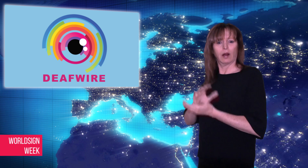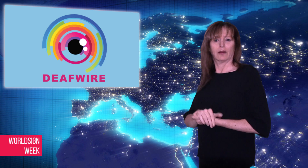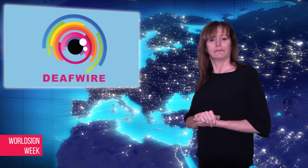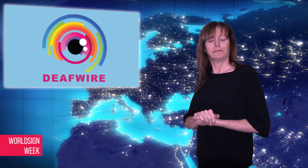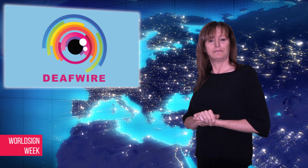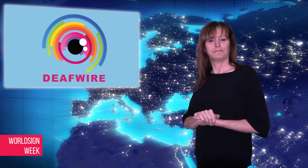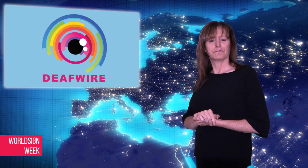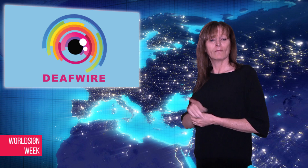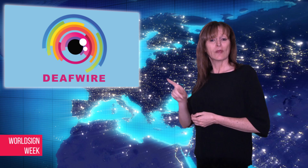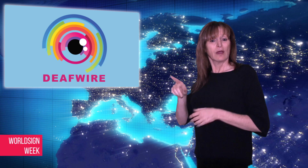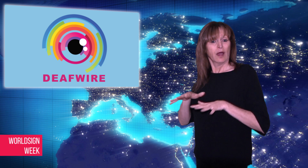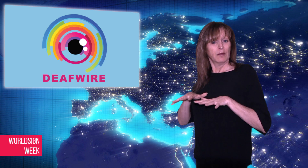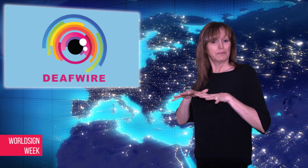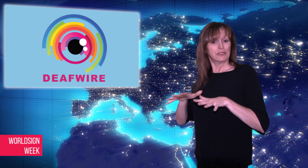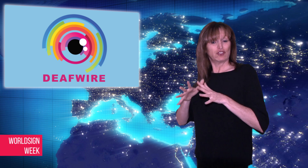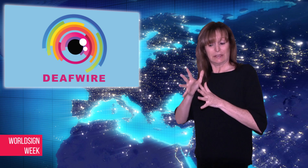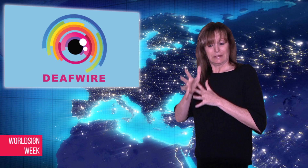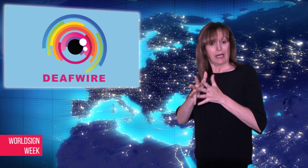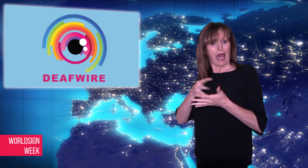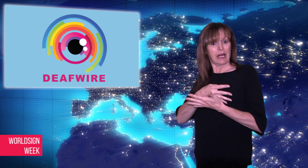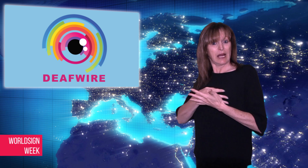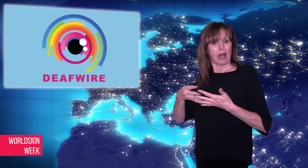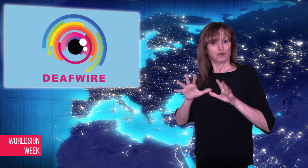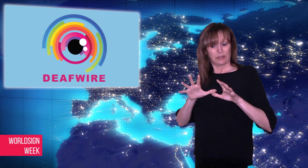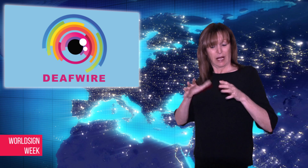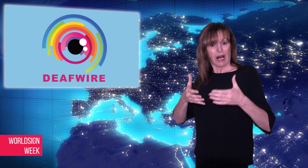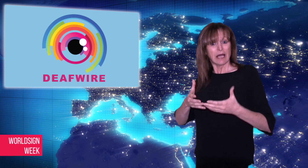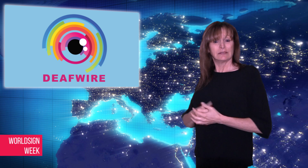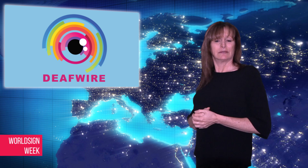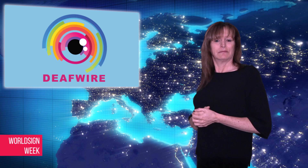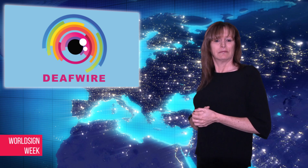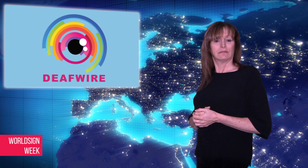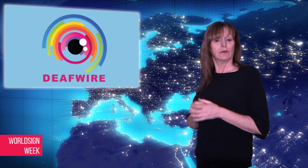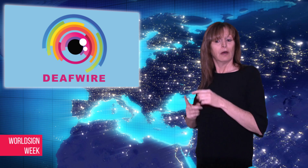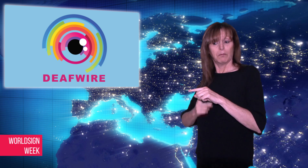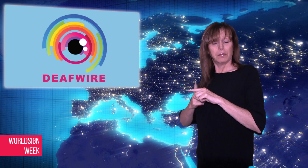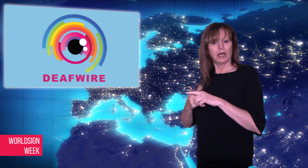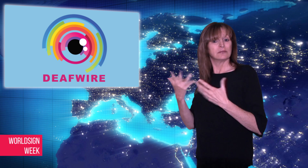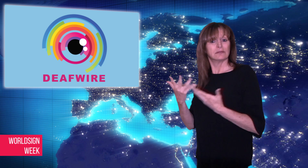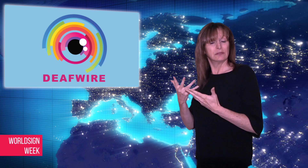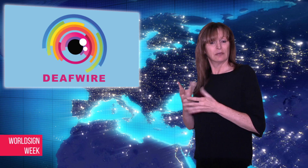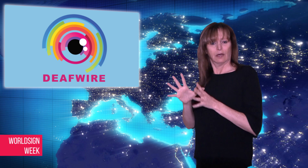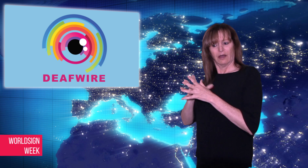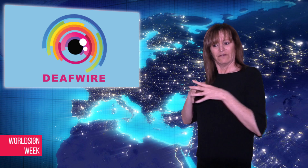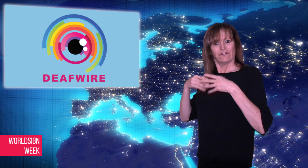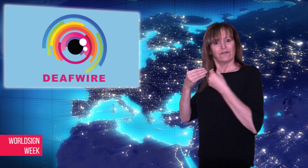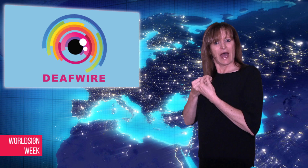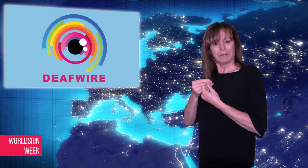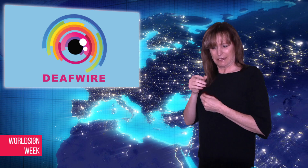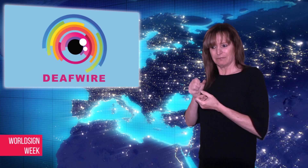Education data shows two thirds fail